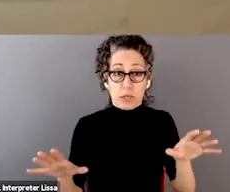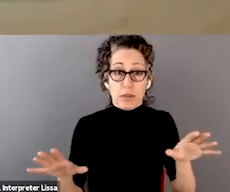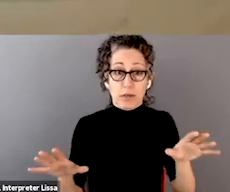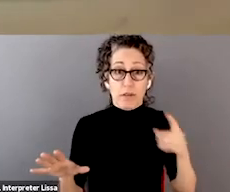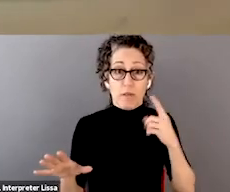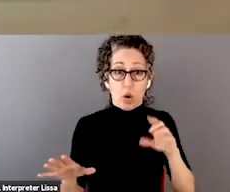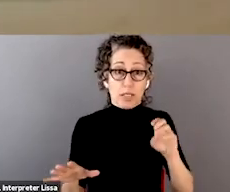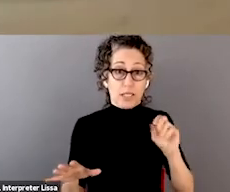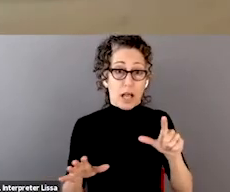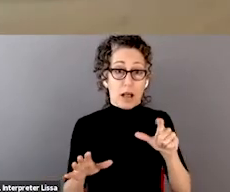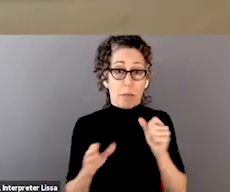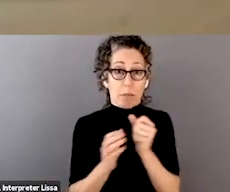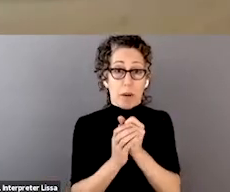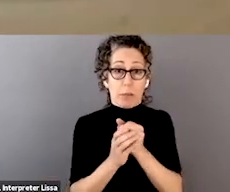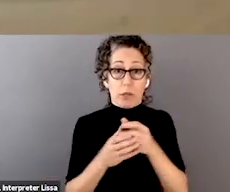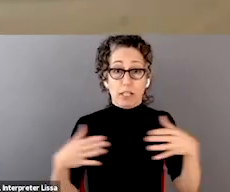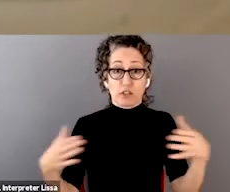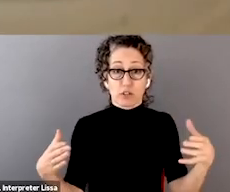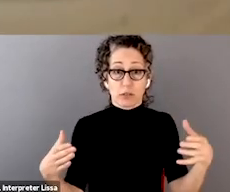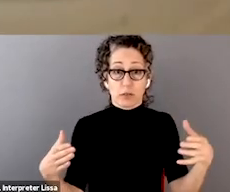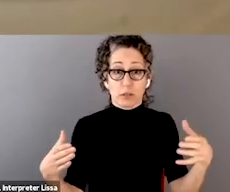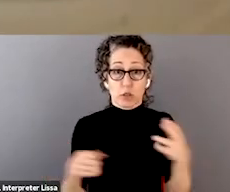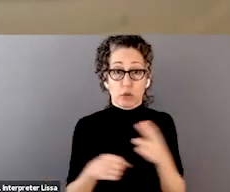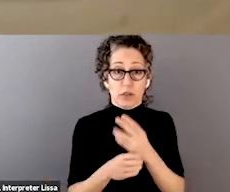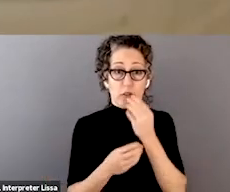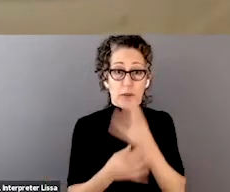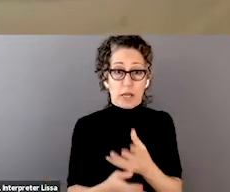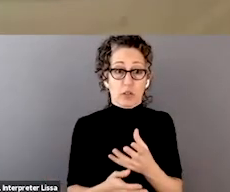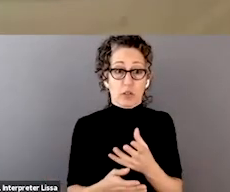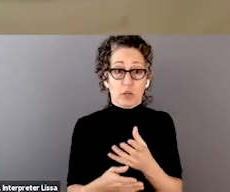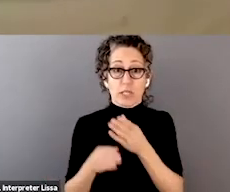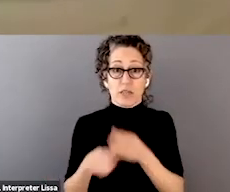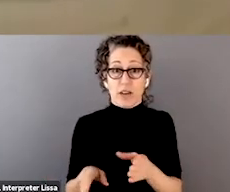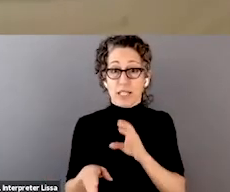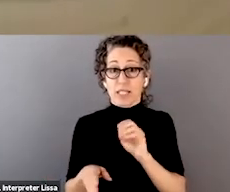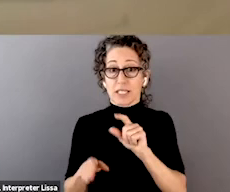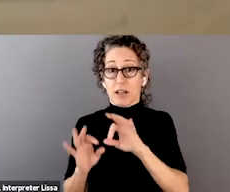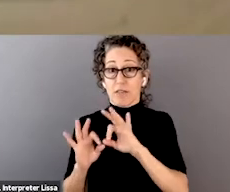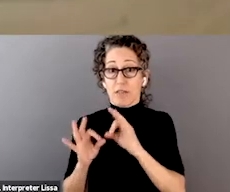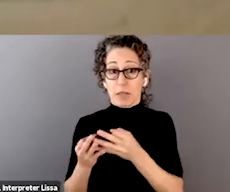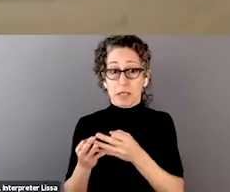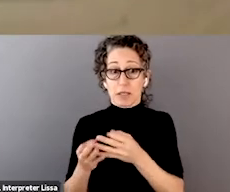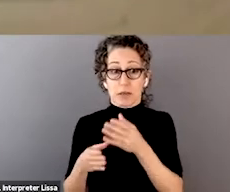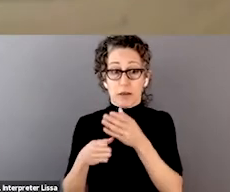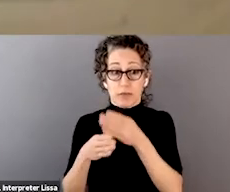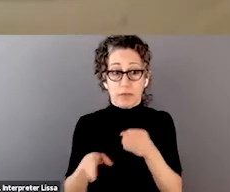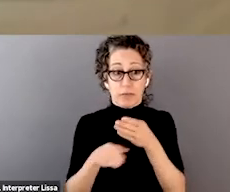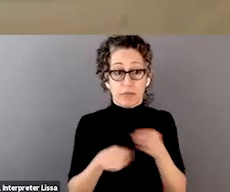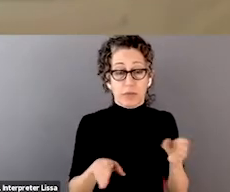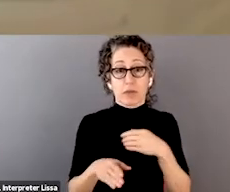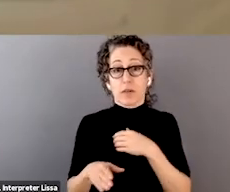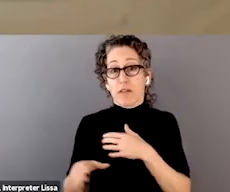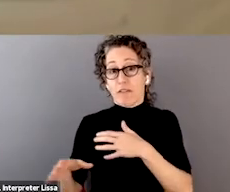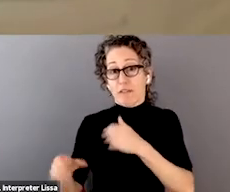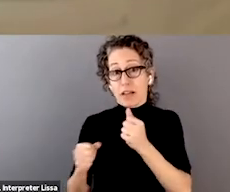and using this information, we have divided cell families into categories of fast cyclers and slowly dividing clones.